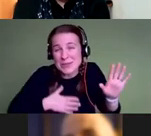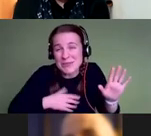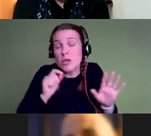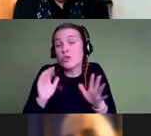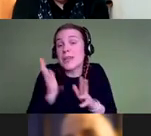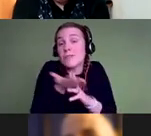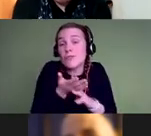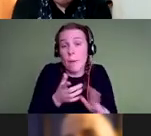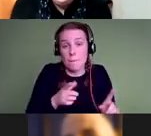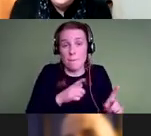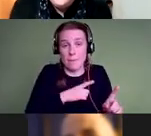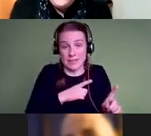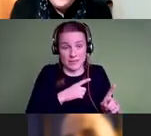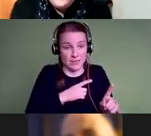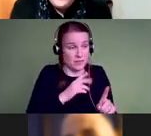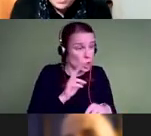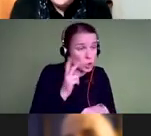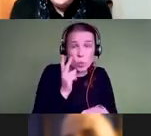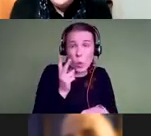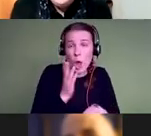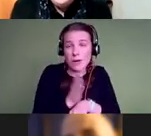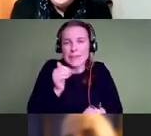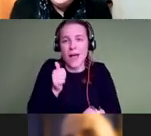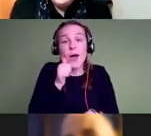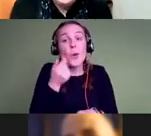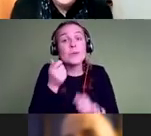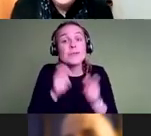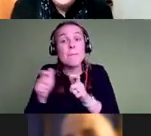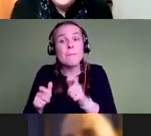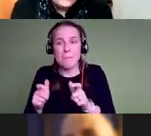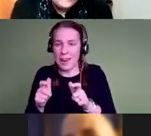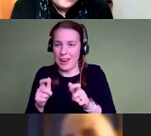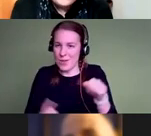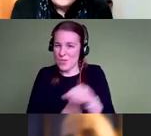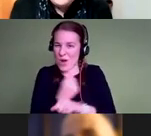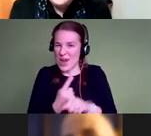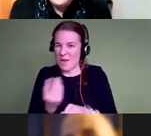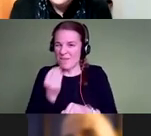level. So often we see gates into gardens which are solid, and you cannot see through them.